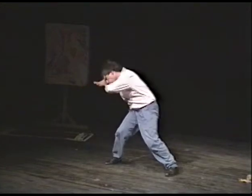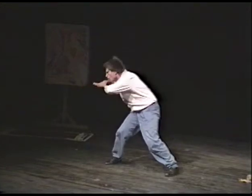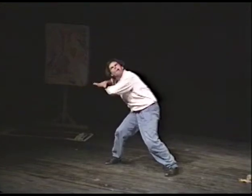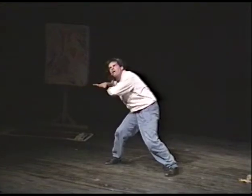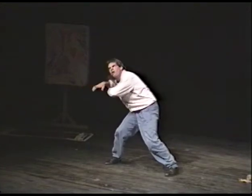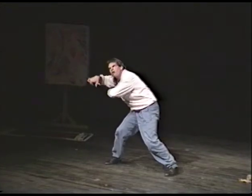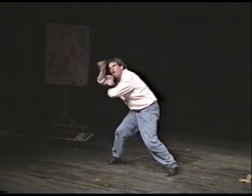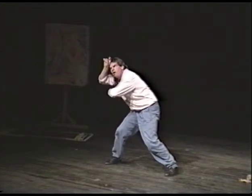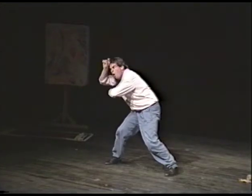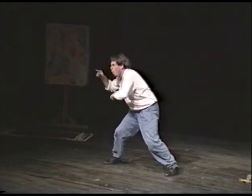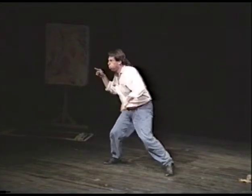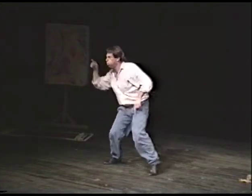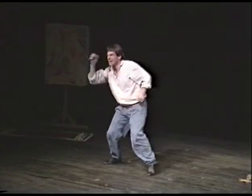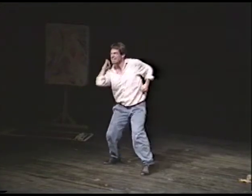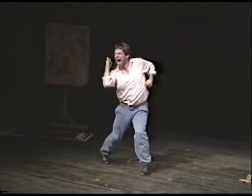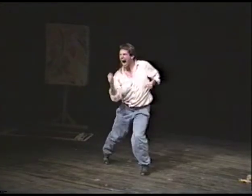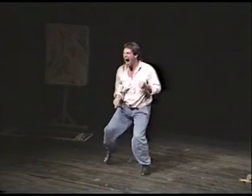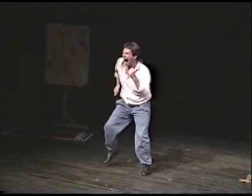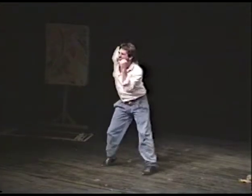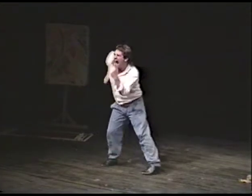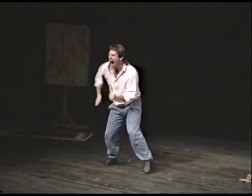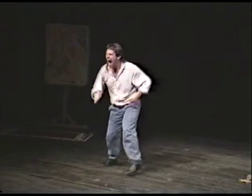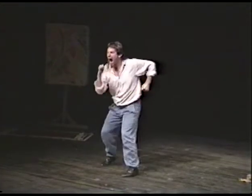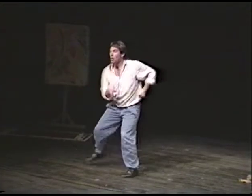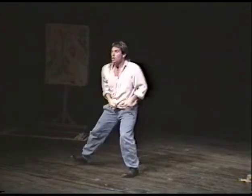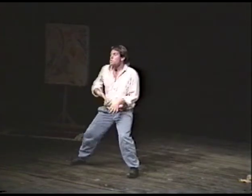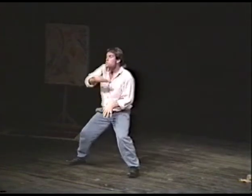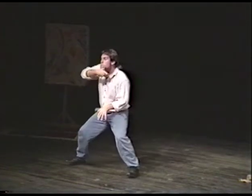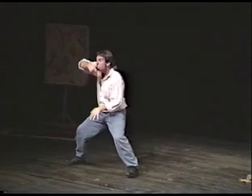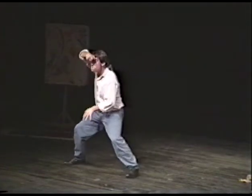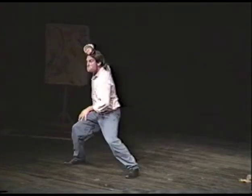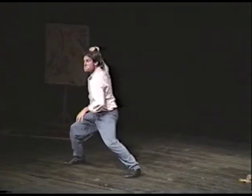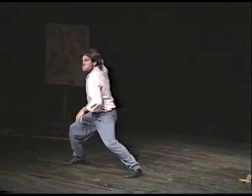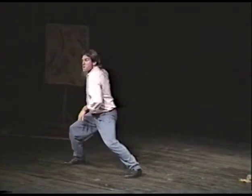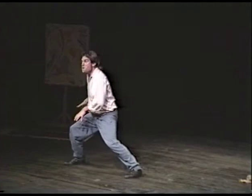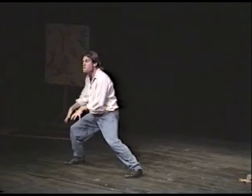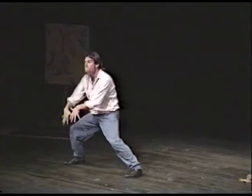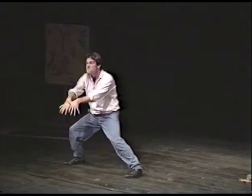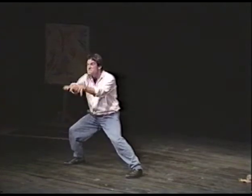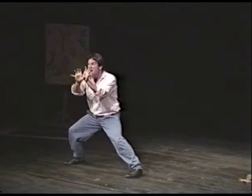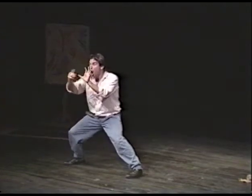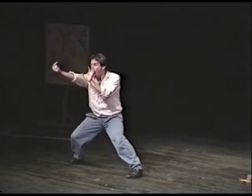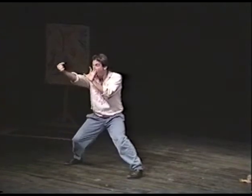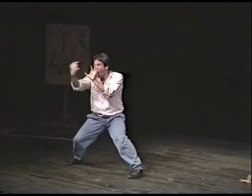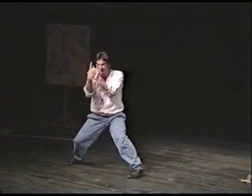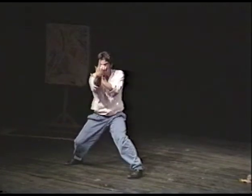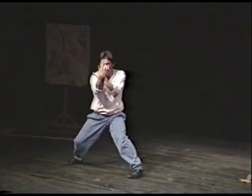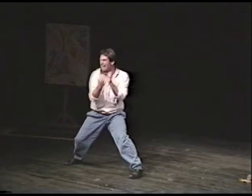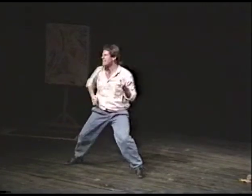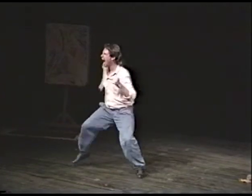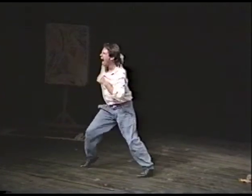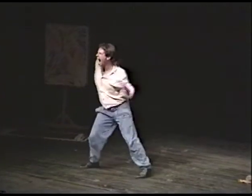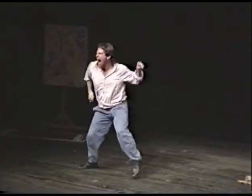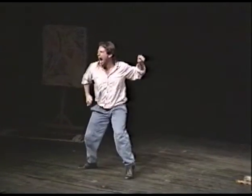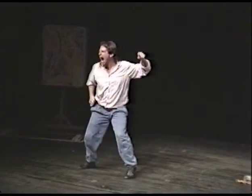Runner, safe at second. Runner and ball race towards home plate,